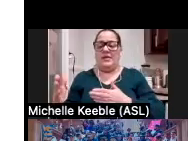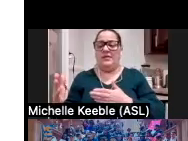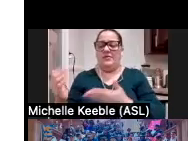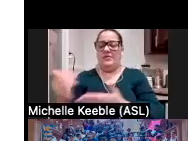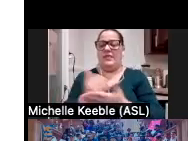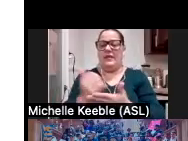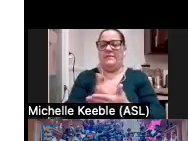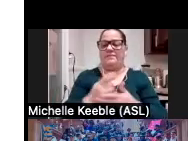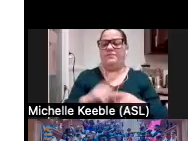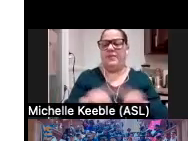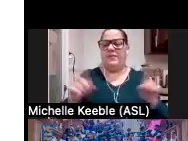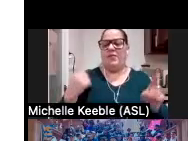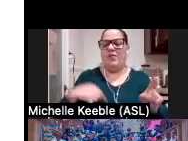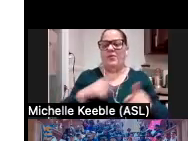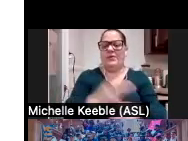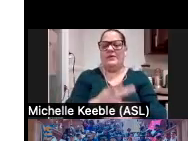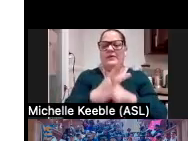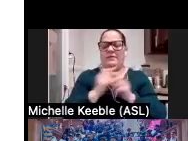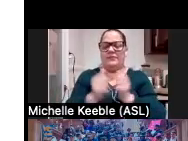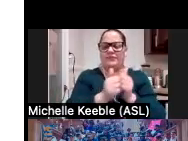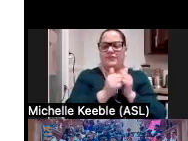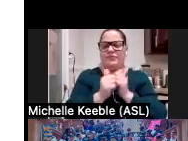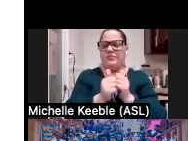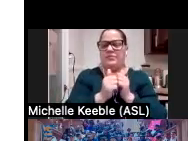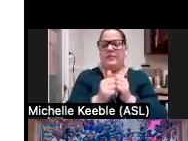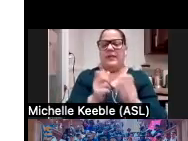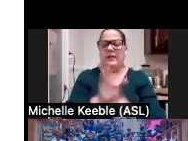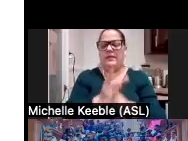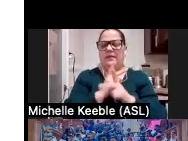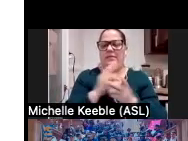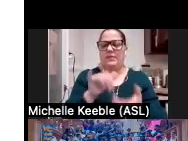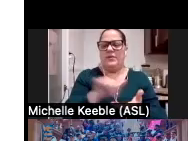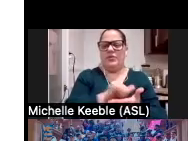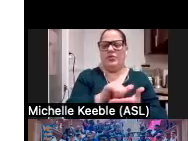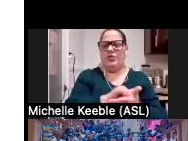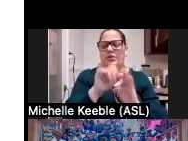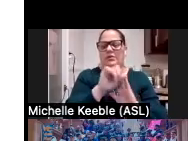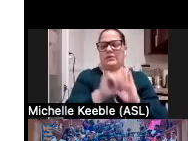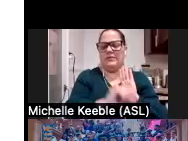but we'd like to keep it together and we'd like to keep it in New York State." And at that time